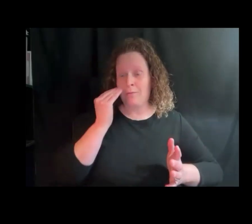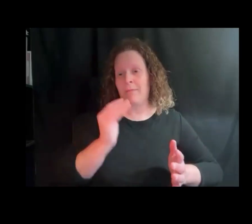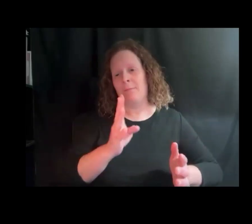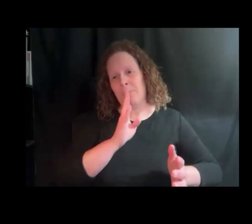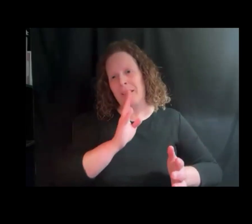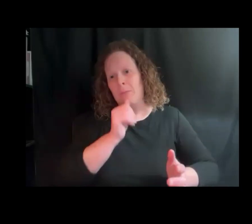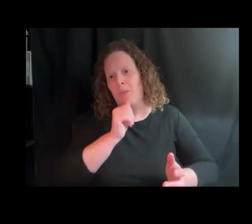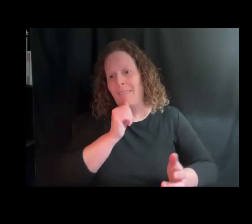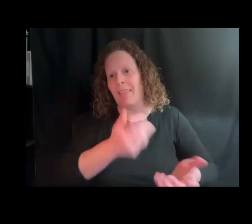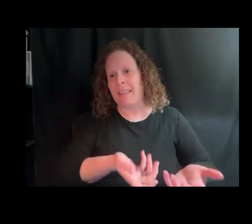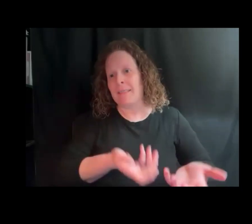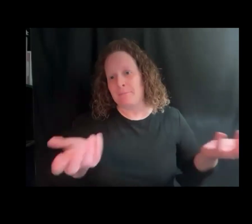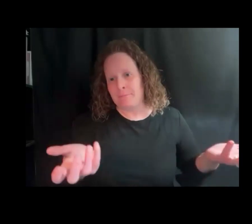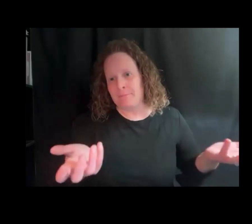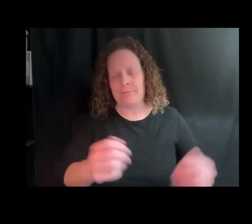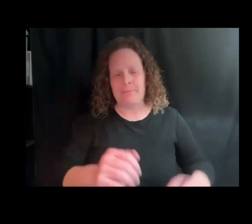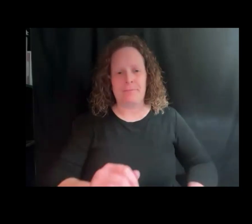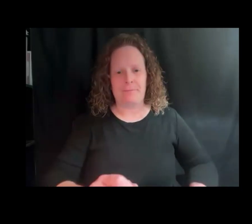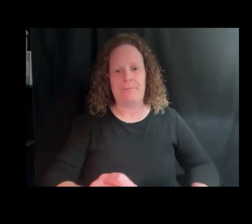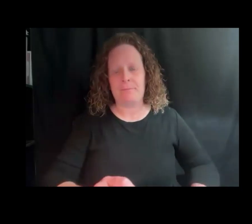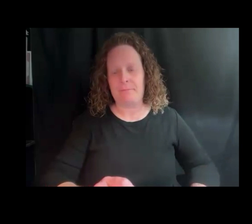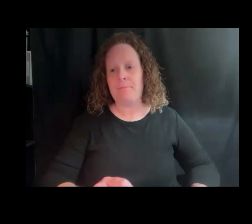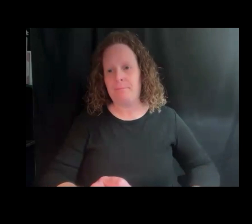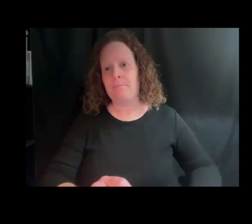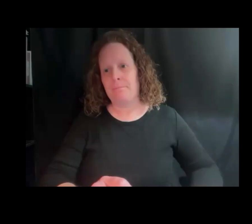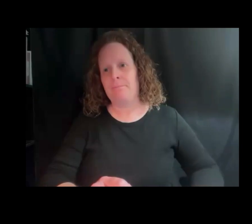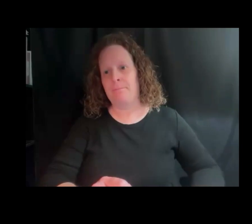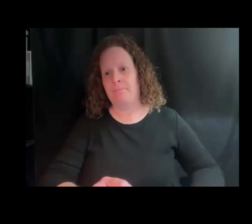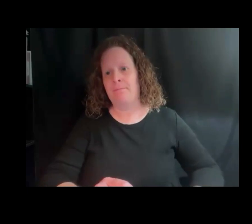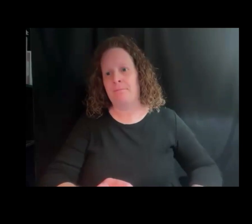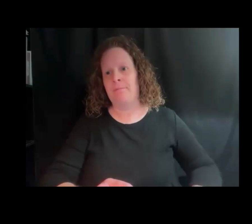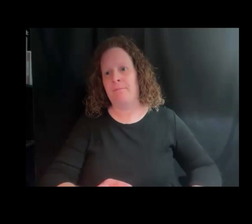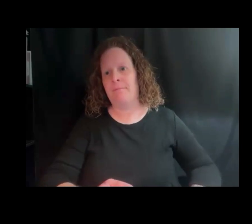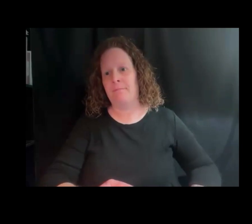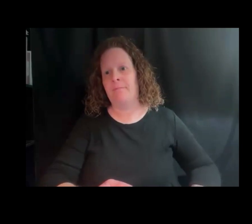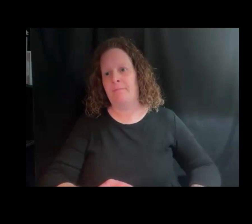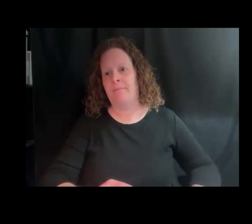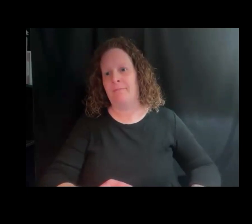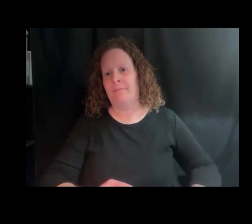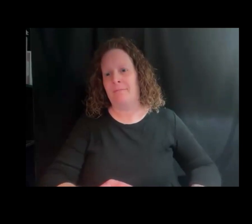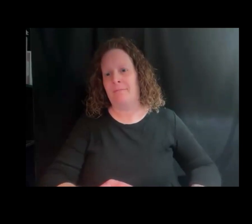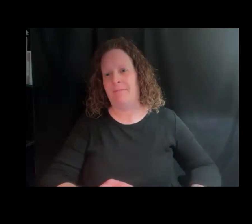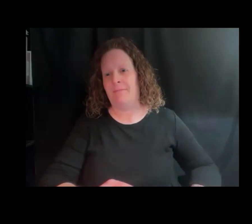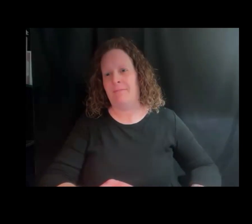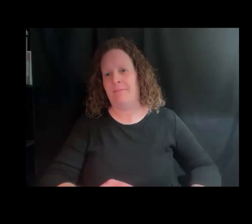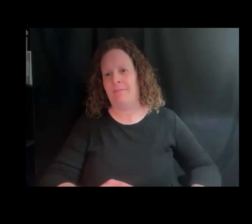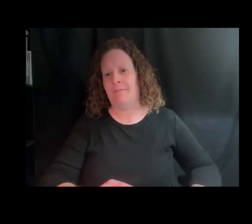If the teachers or the adult does not want the student to see or hear this then they need to do that